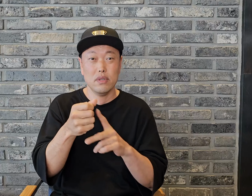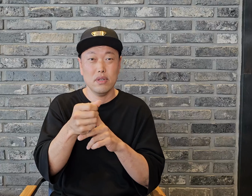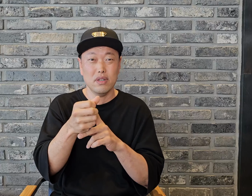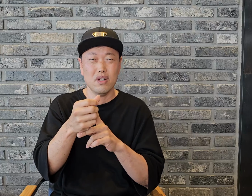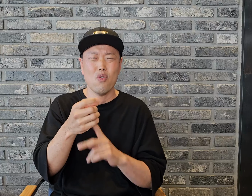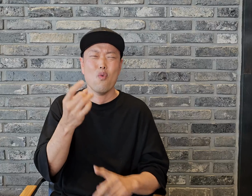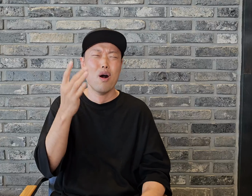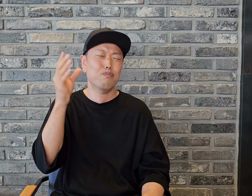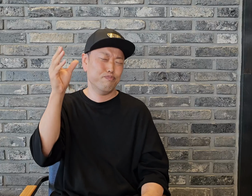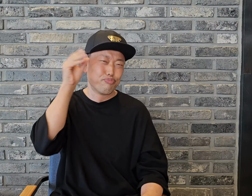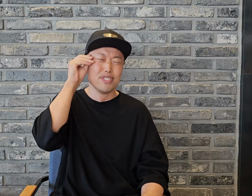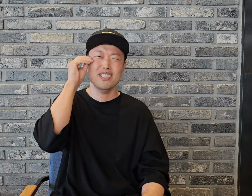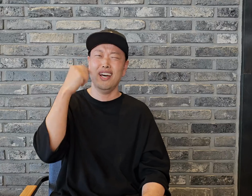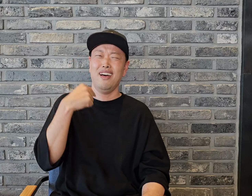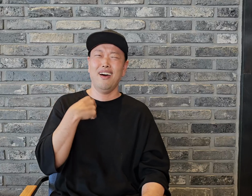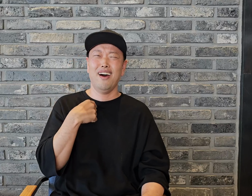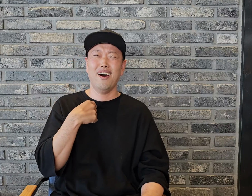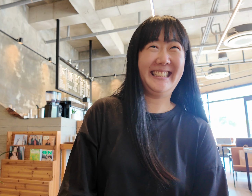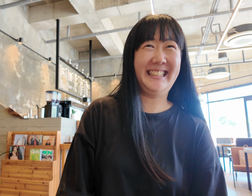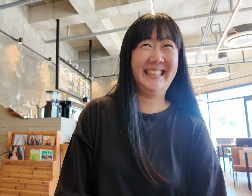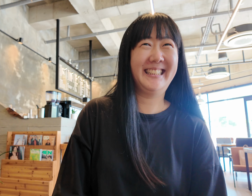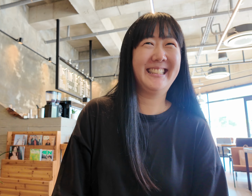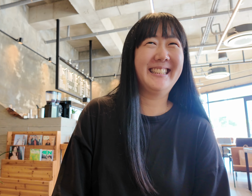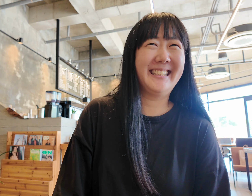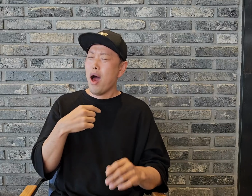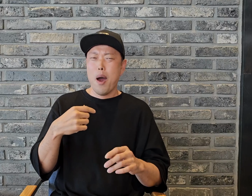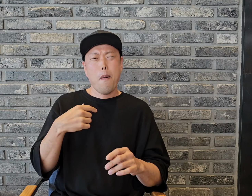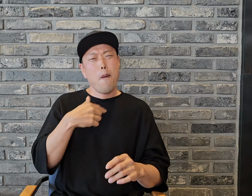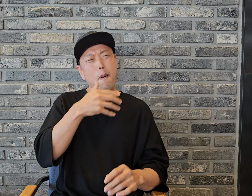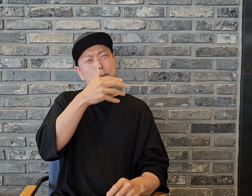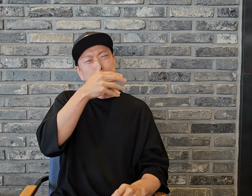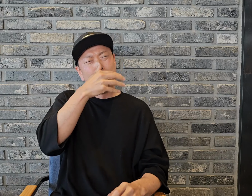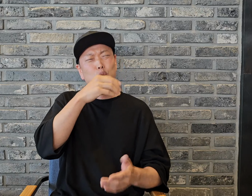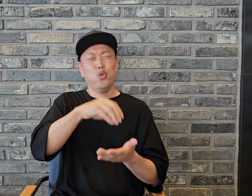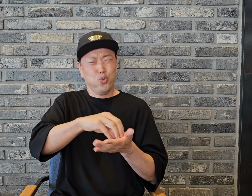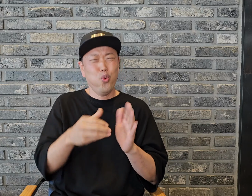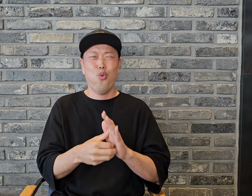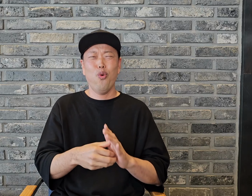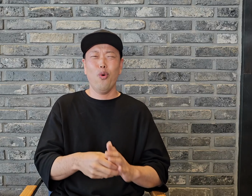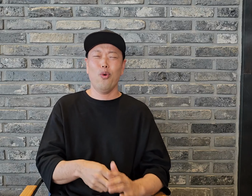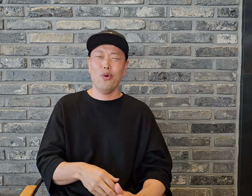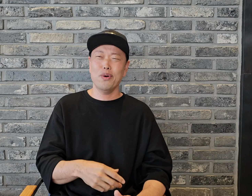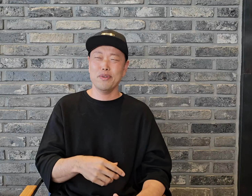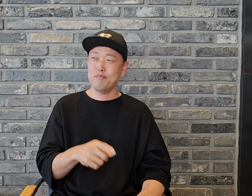When I was in elementary school, I was really ignorant, haha, to the point where I was called an idiot, but